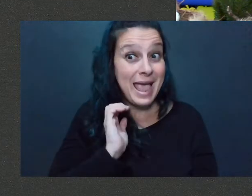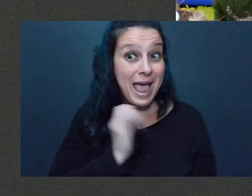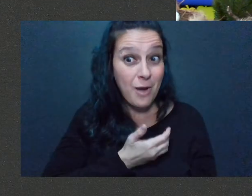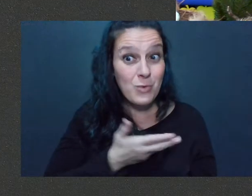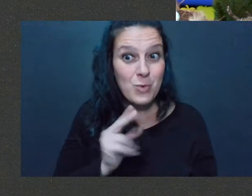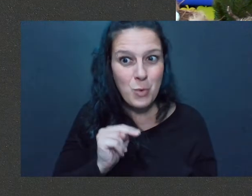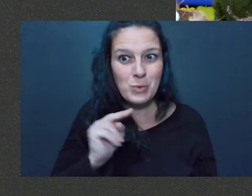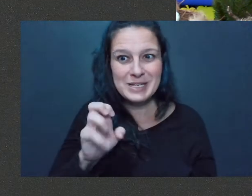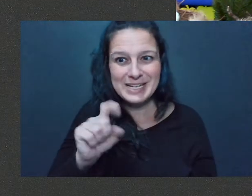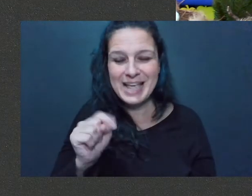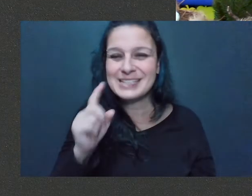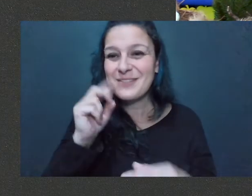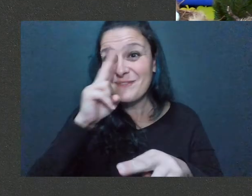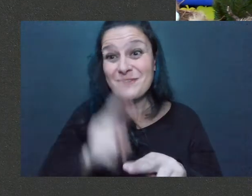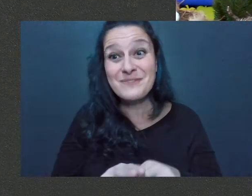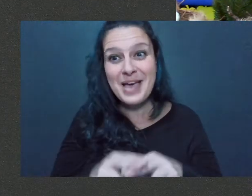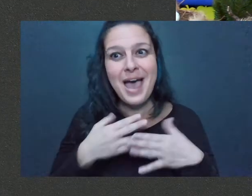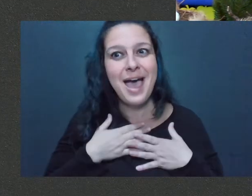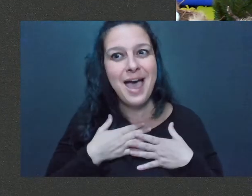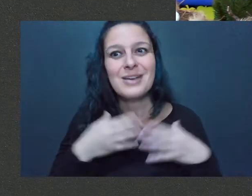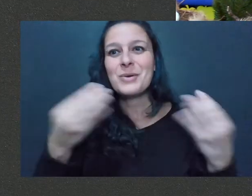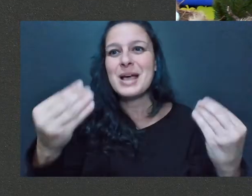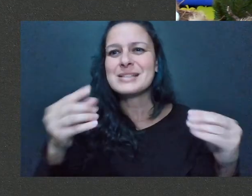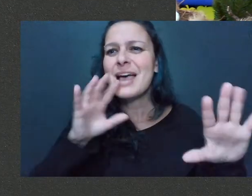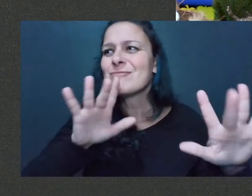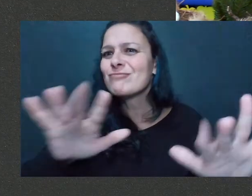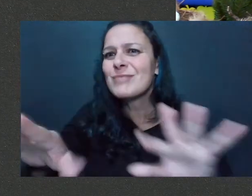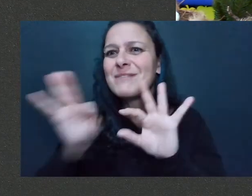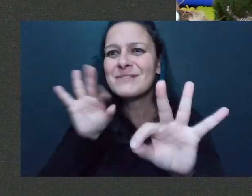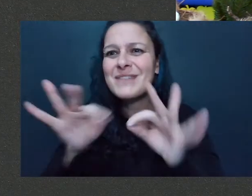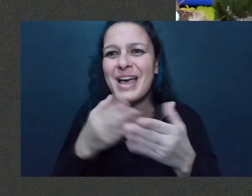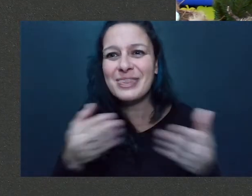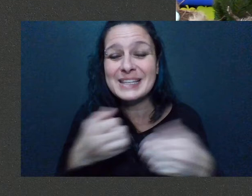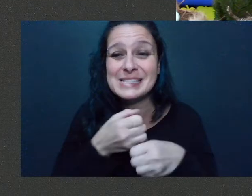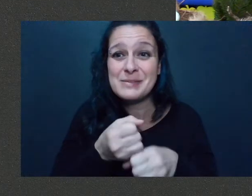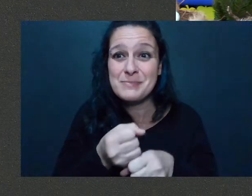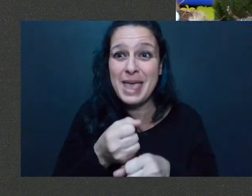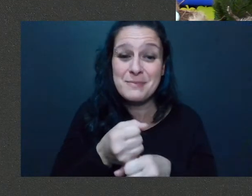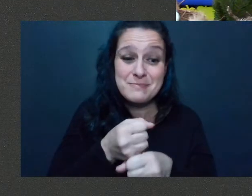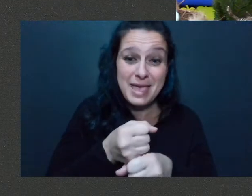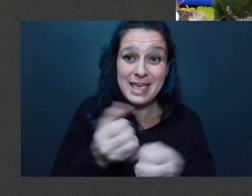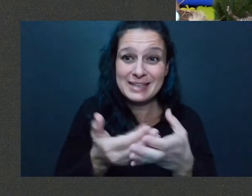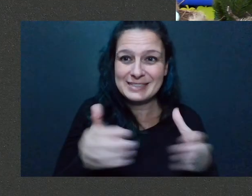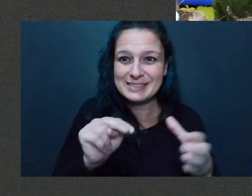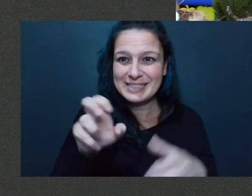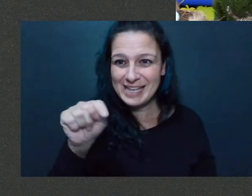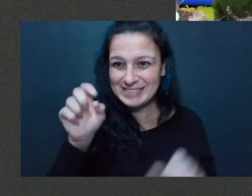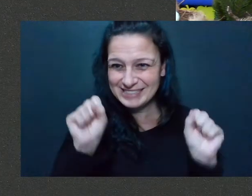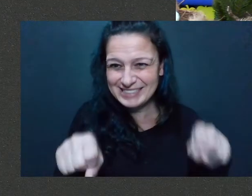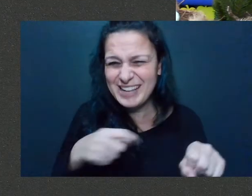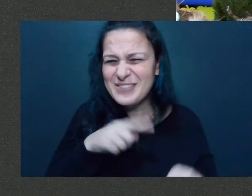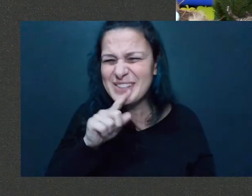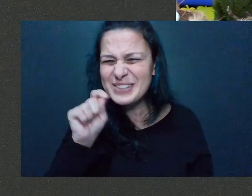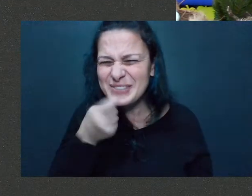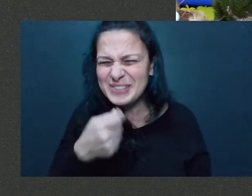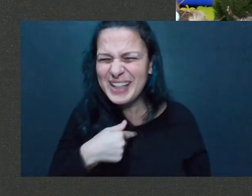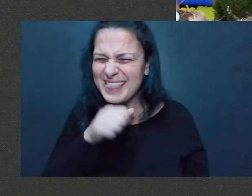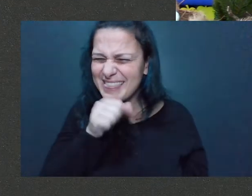That was fun. I hope you have a chance to do that and get outside and get some fun stuff and make your own nest. That was really cool. I love bird nest.